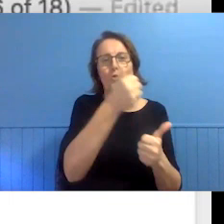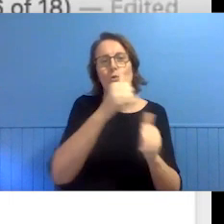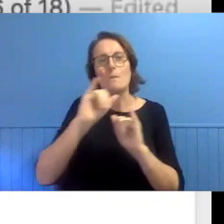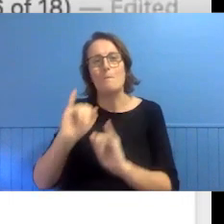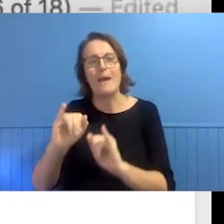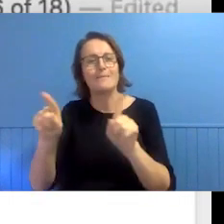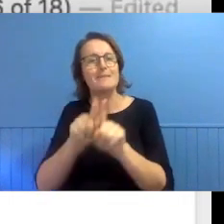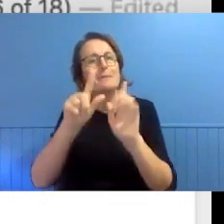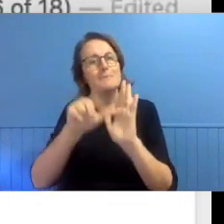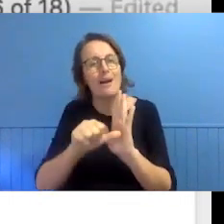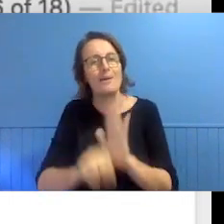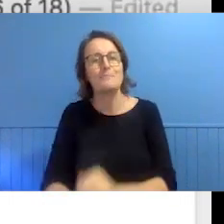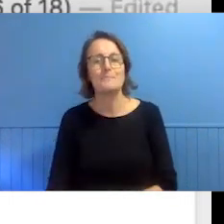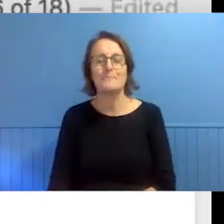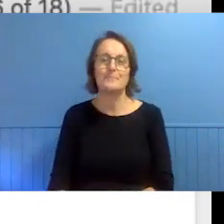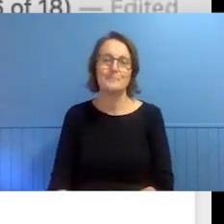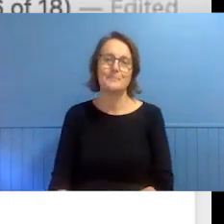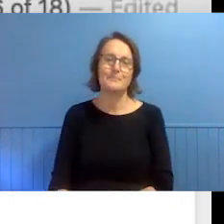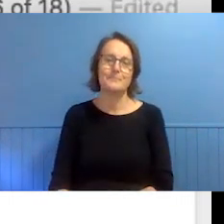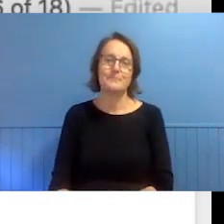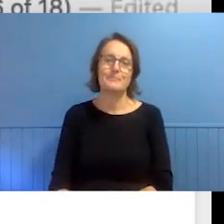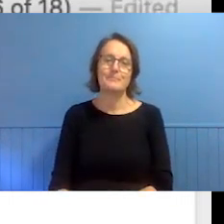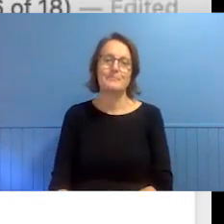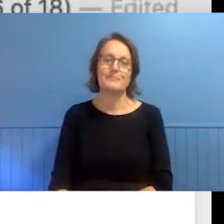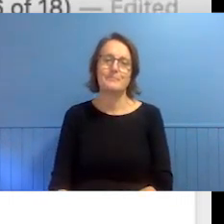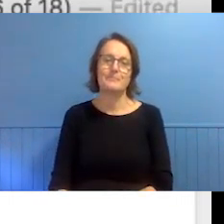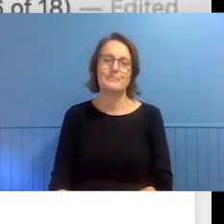an audience, yes, the world's population is now at your